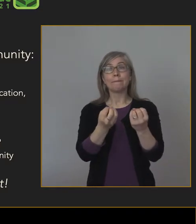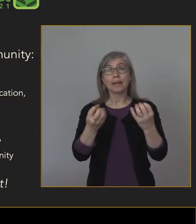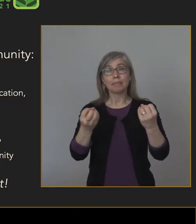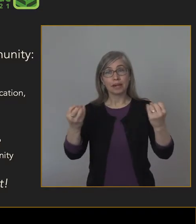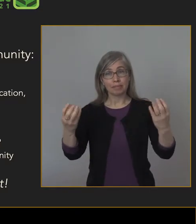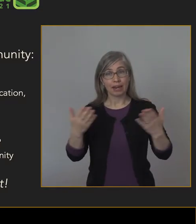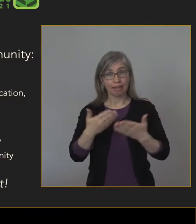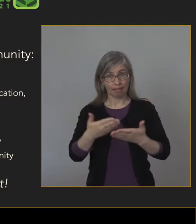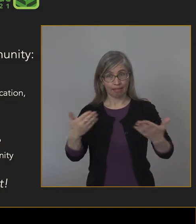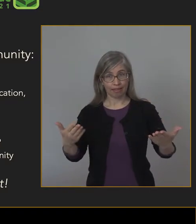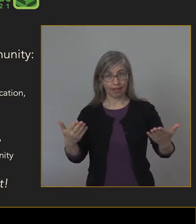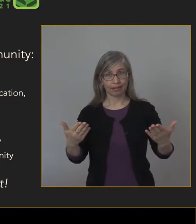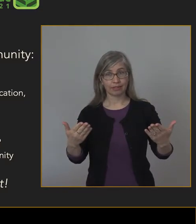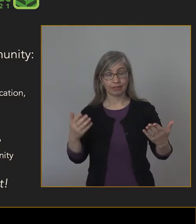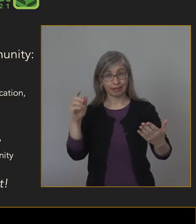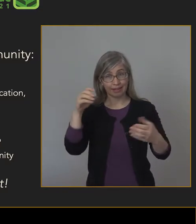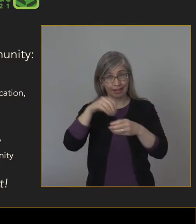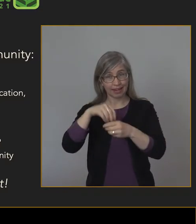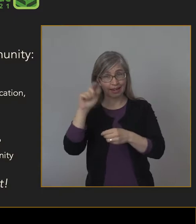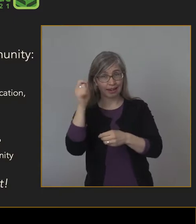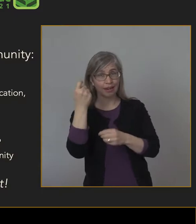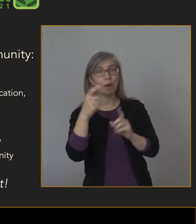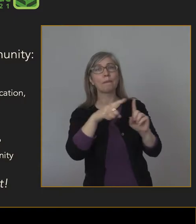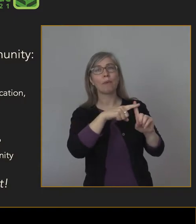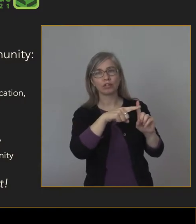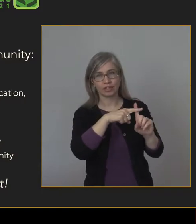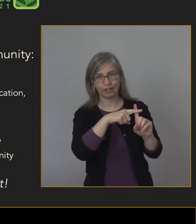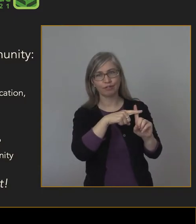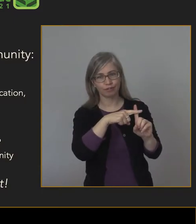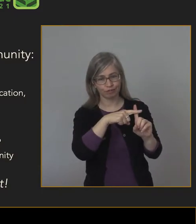...to acknowledge about KSL and the deaf community in Kenya.